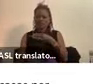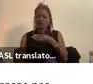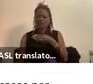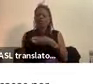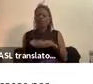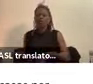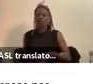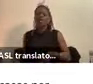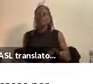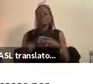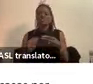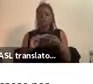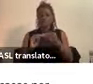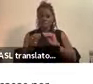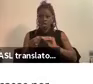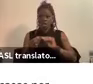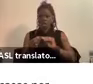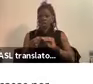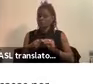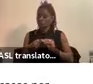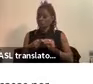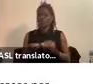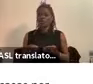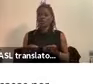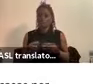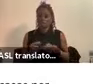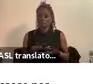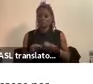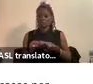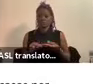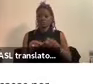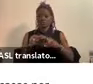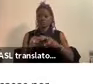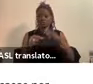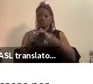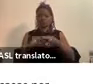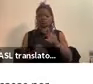thousand residents per day has risen to nine point five, actually